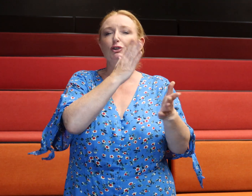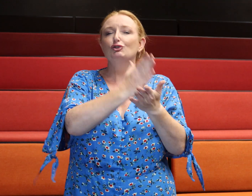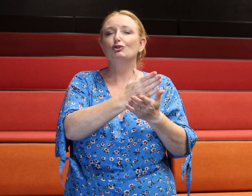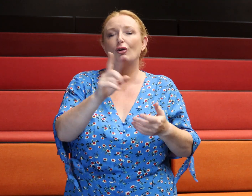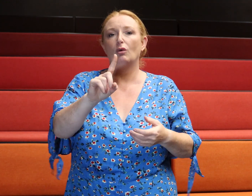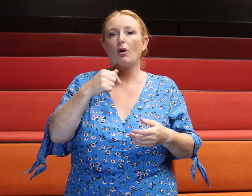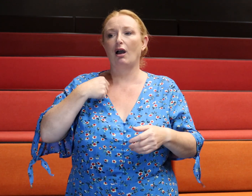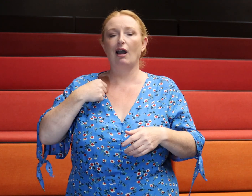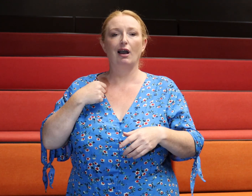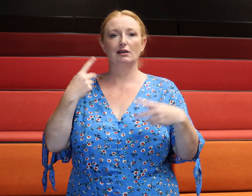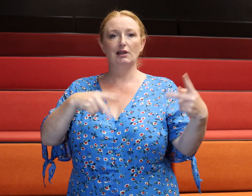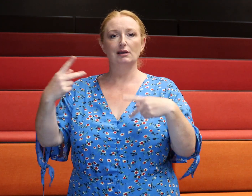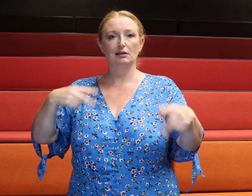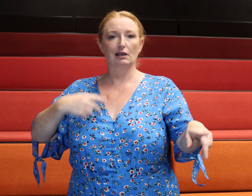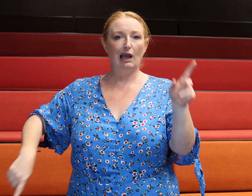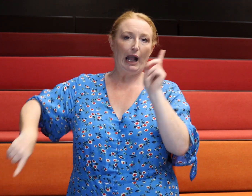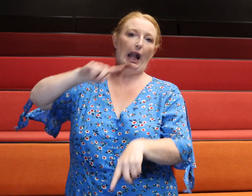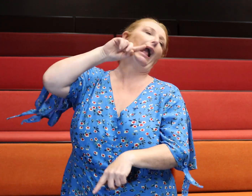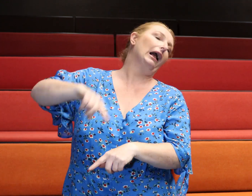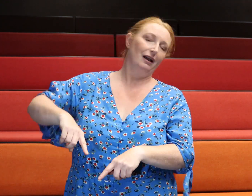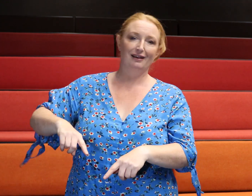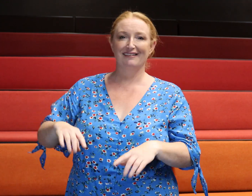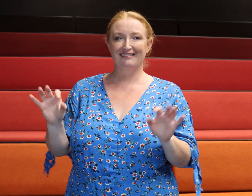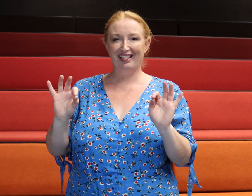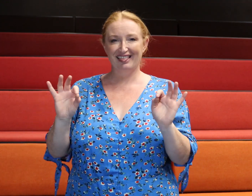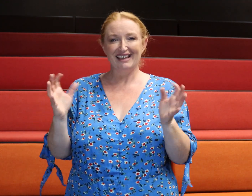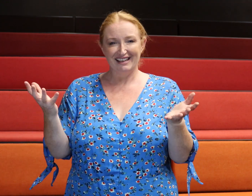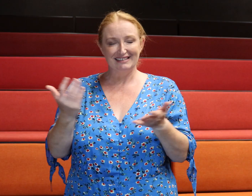get kicked in me ear or something like that while I'm trying to do my job.